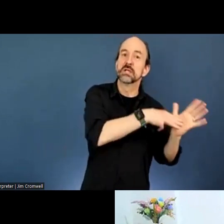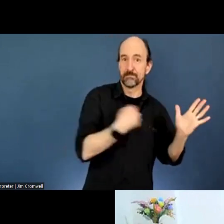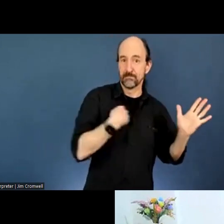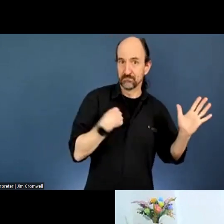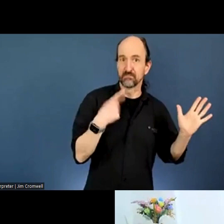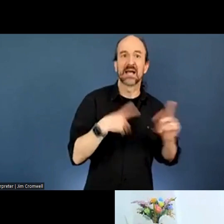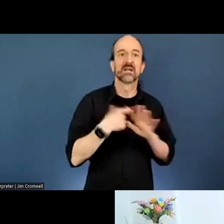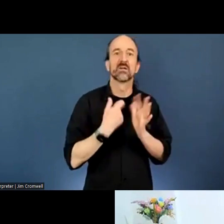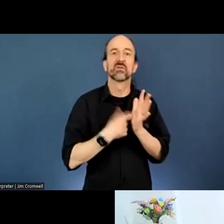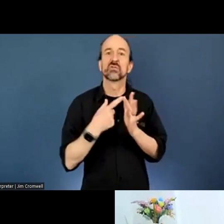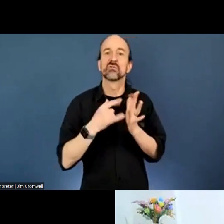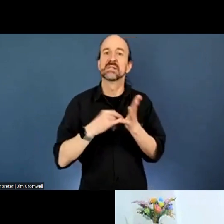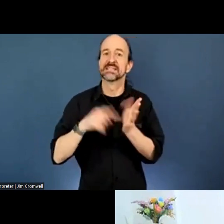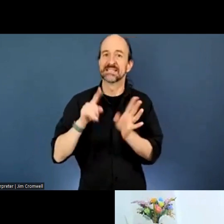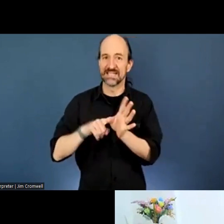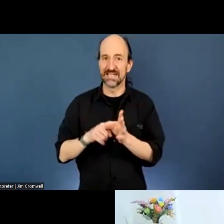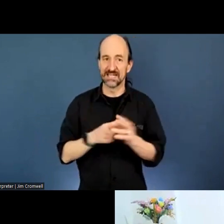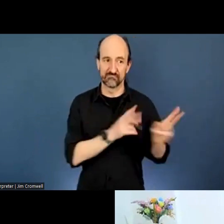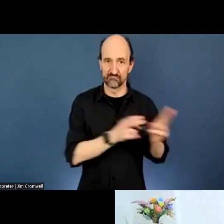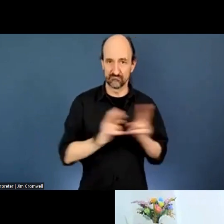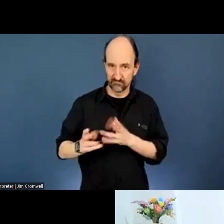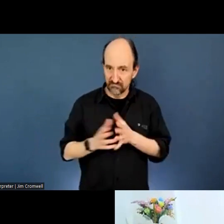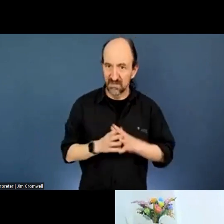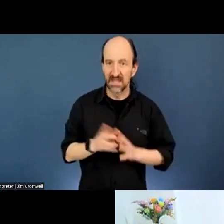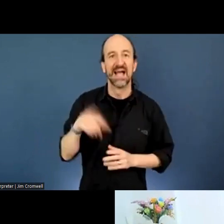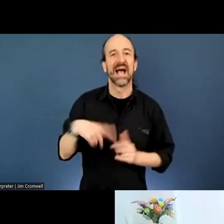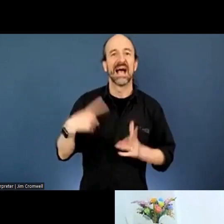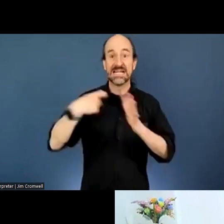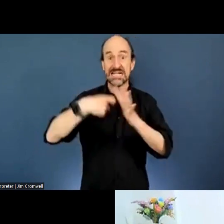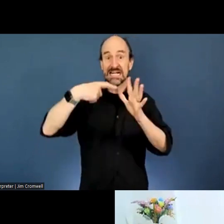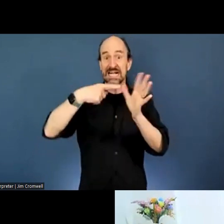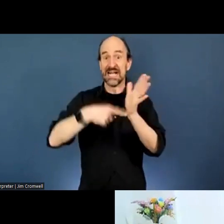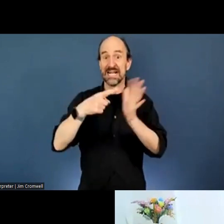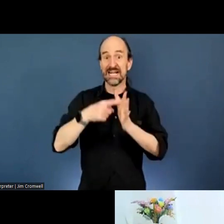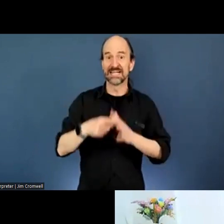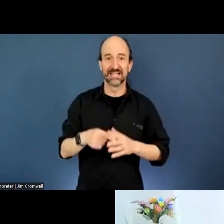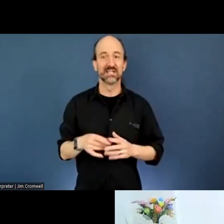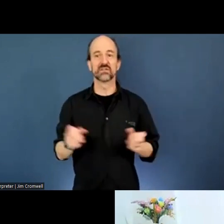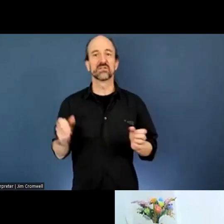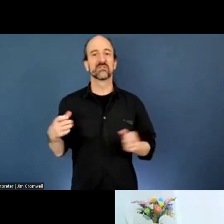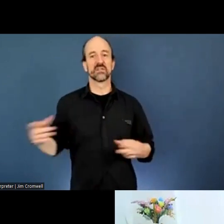and Kay is behind the scenes as our live captioner. So thank you the team.